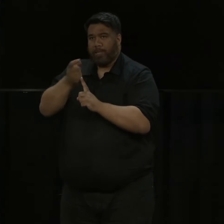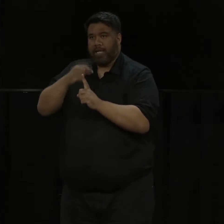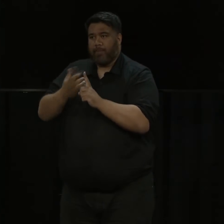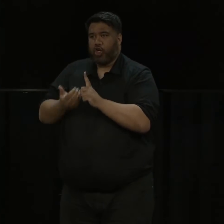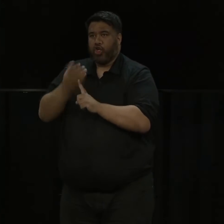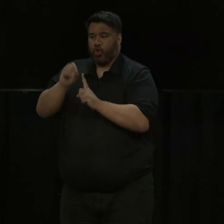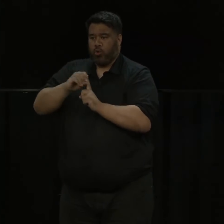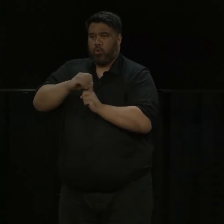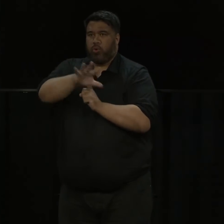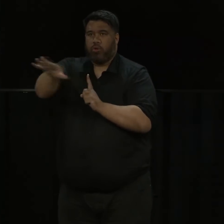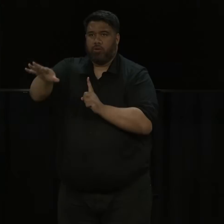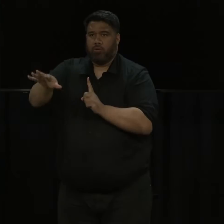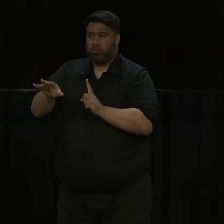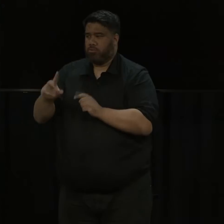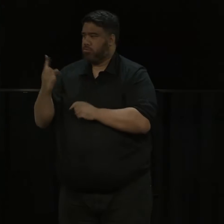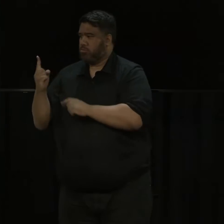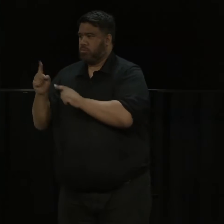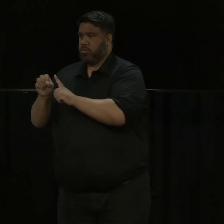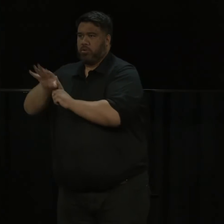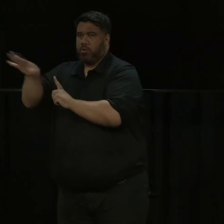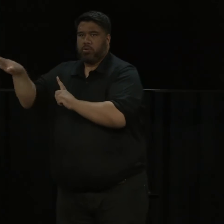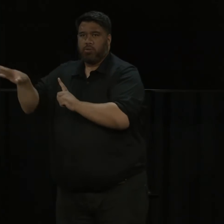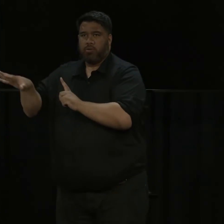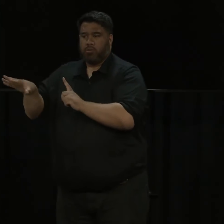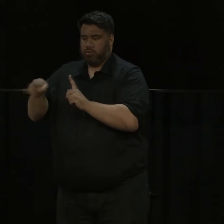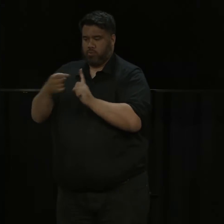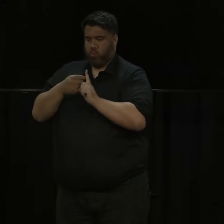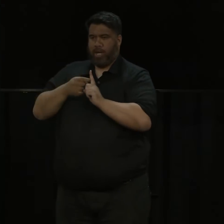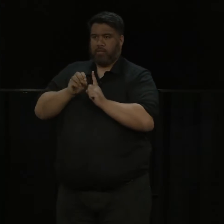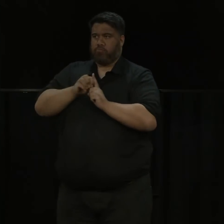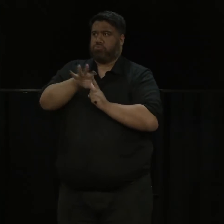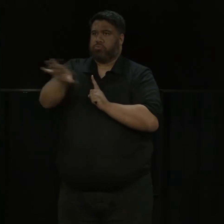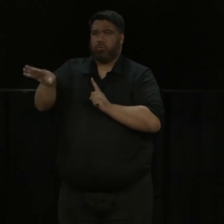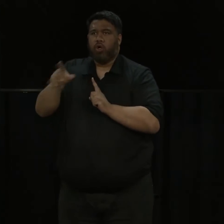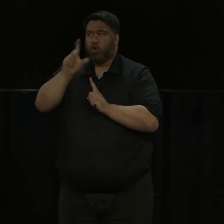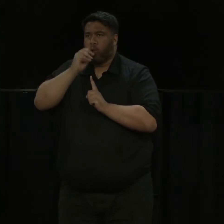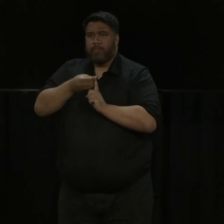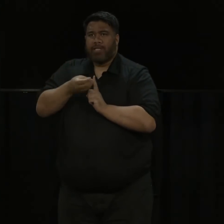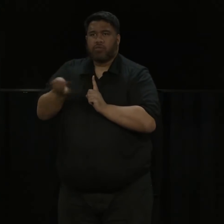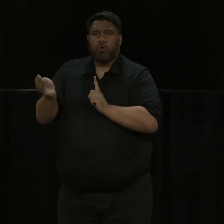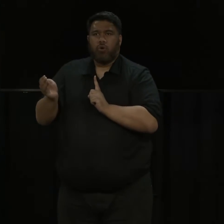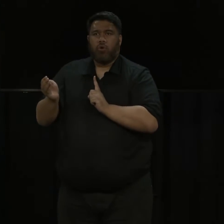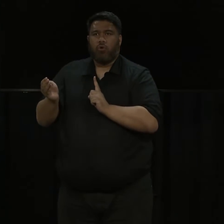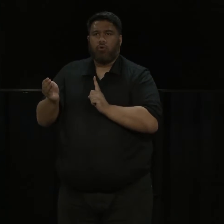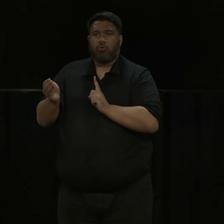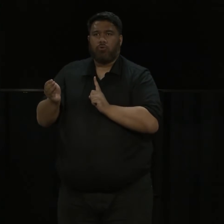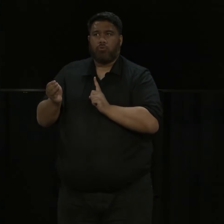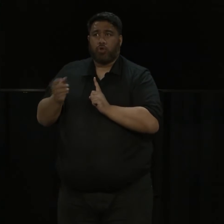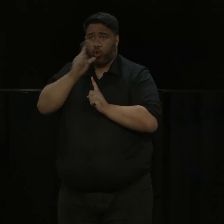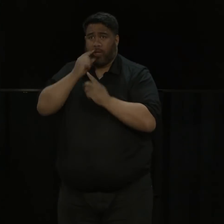Each one of these 60 is essentially an opportunity for a new node starting off a new cluster or outbreak potentially